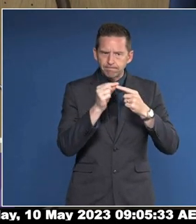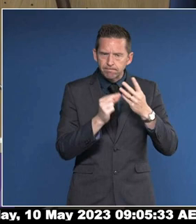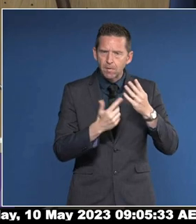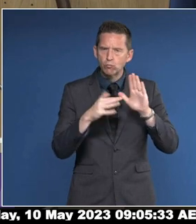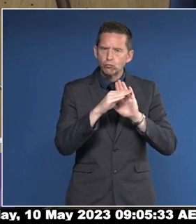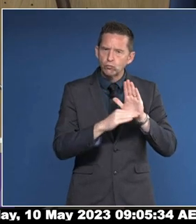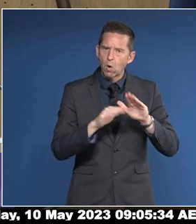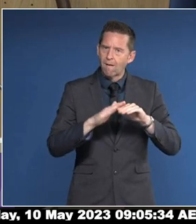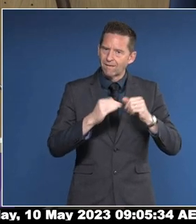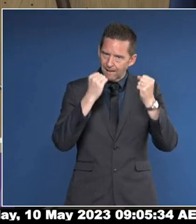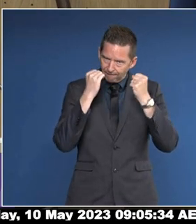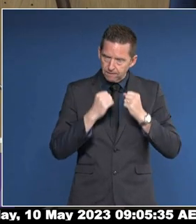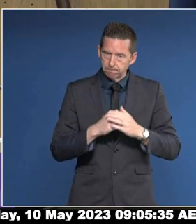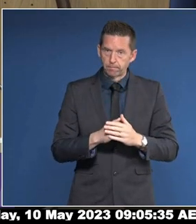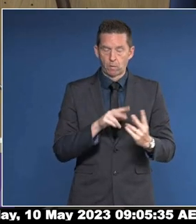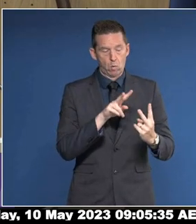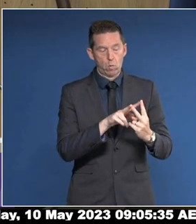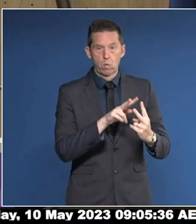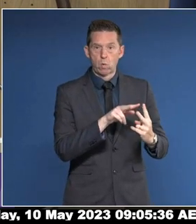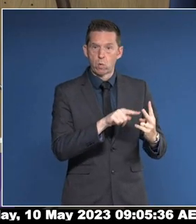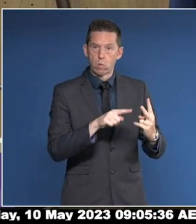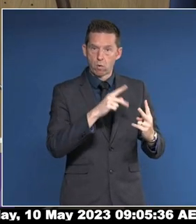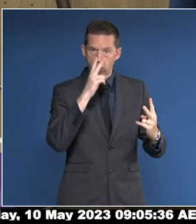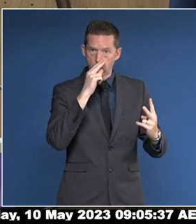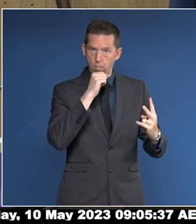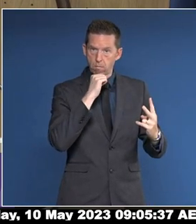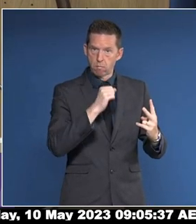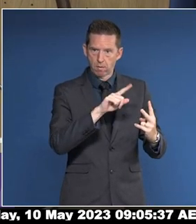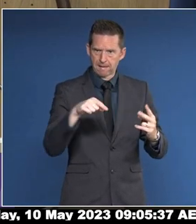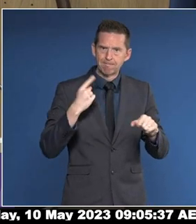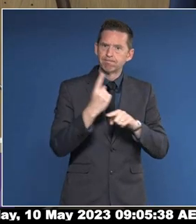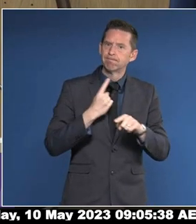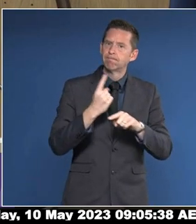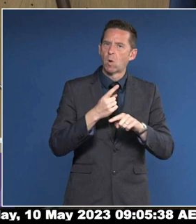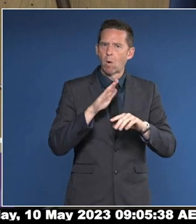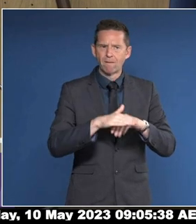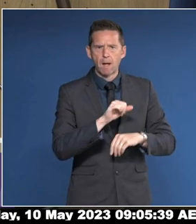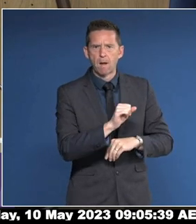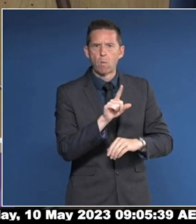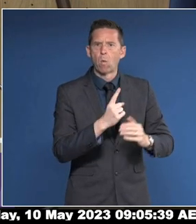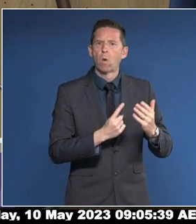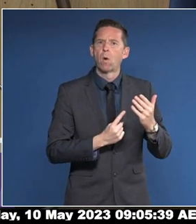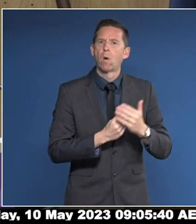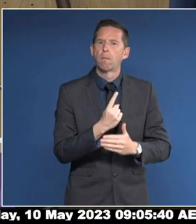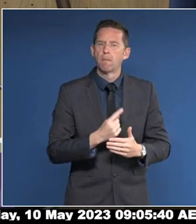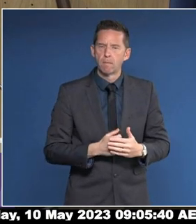The two young men who are the focus of this hearing are referred to by pseudonyms Kaleb